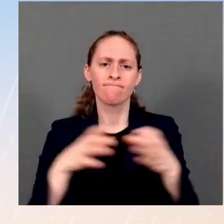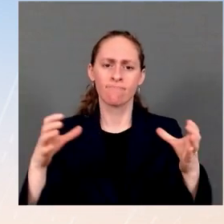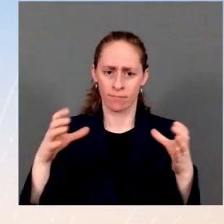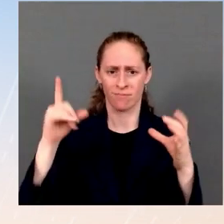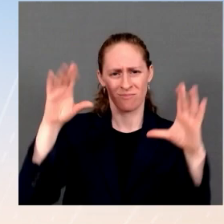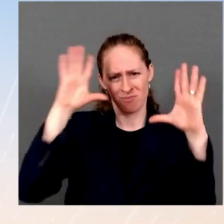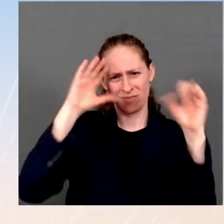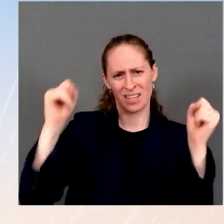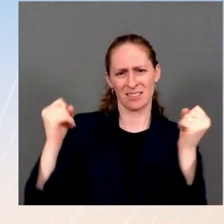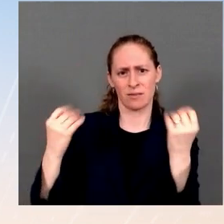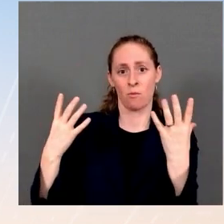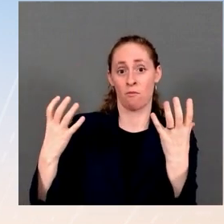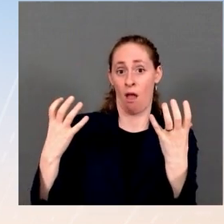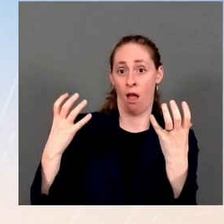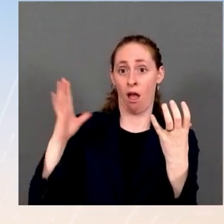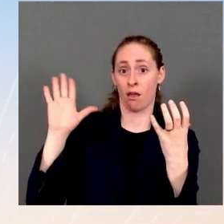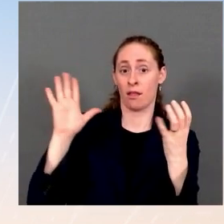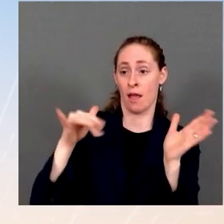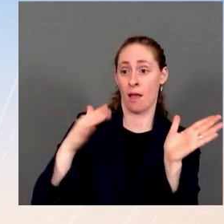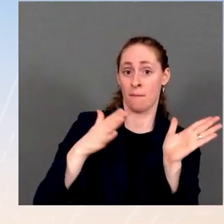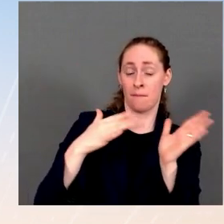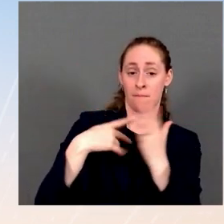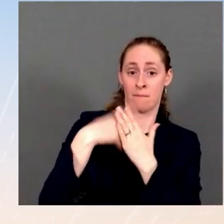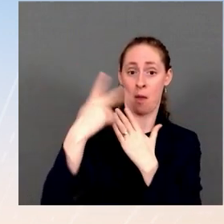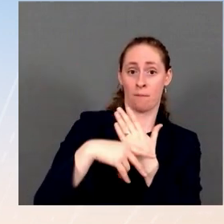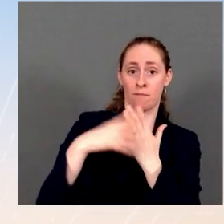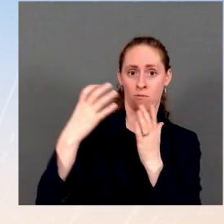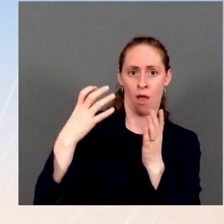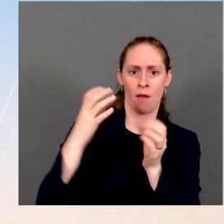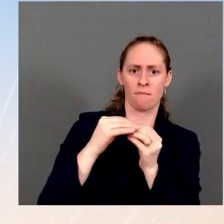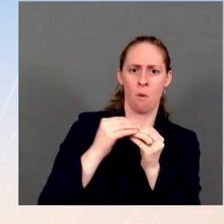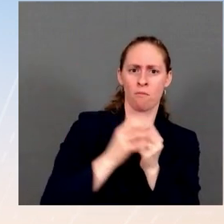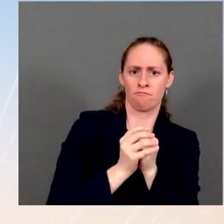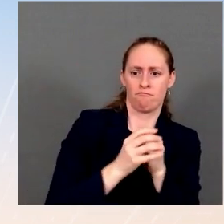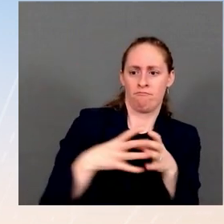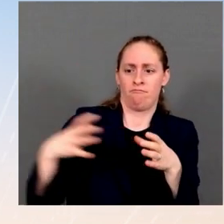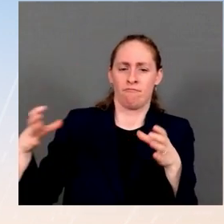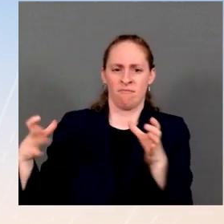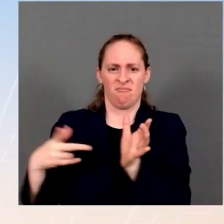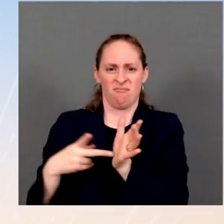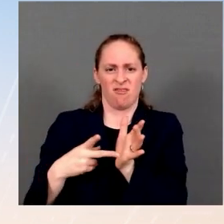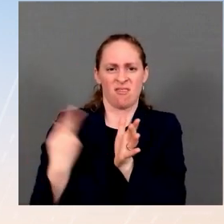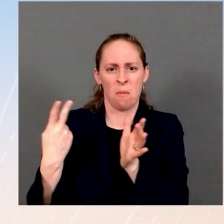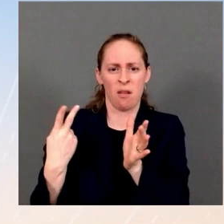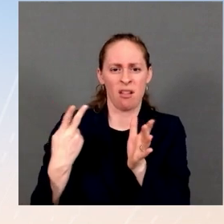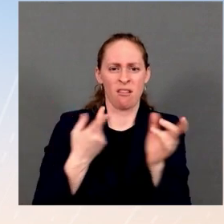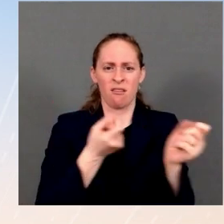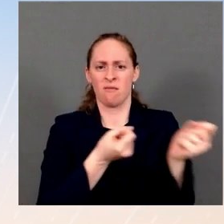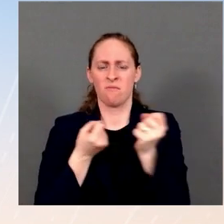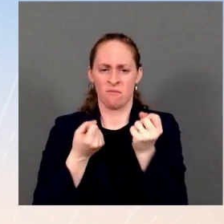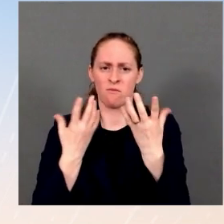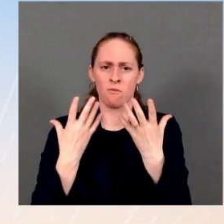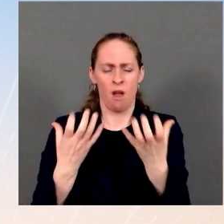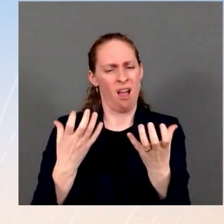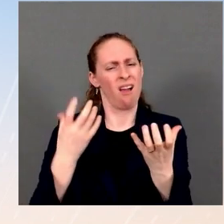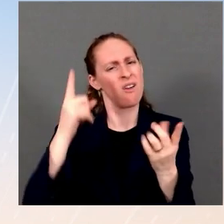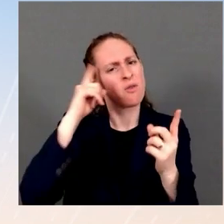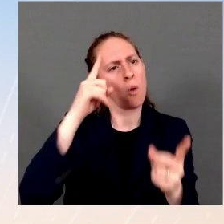that mayors and local leaders do indeed step up and make sure that they're protecting their community. The Press: And then just one more topic, really quick. The Press: Karine -- Ms. Jean-Pierre: We got to wrap it up.